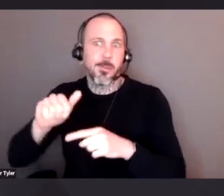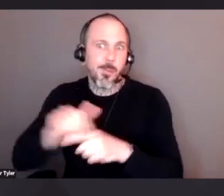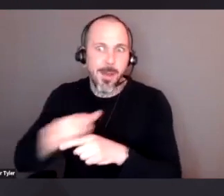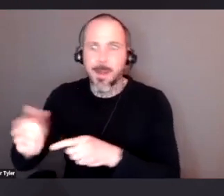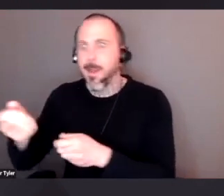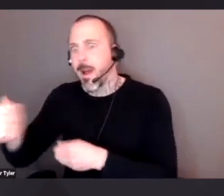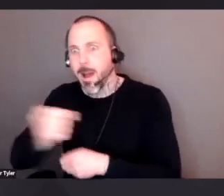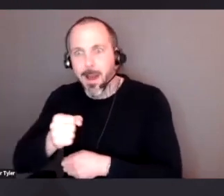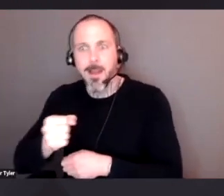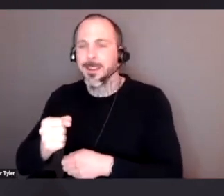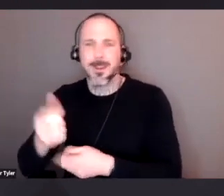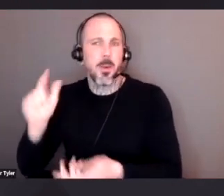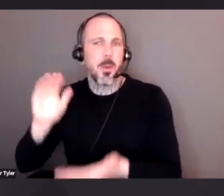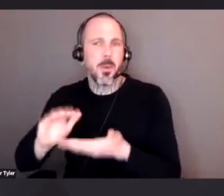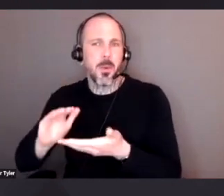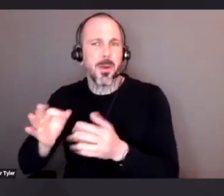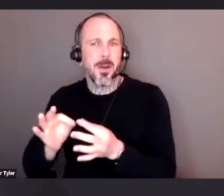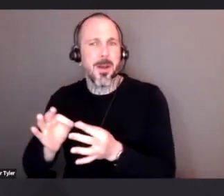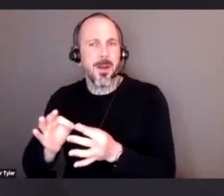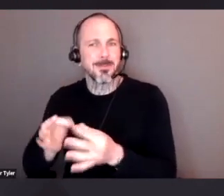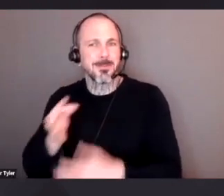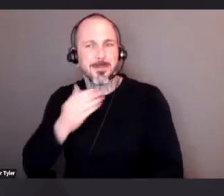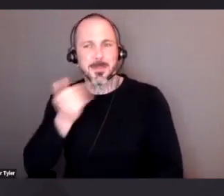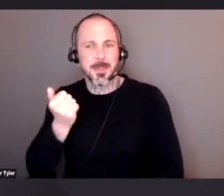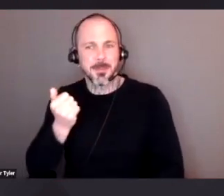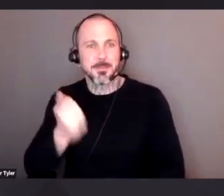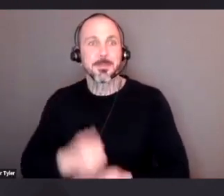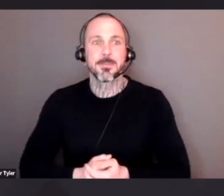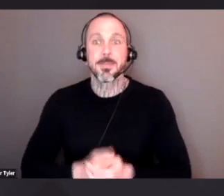For example, many studies like the DuPont study demonstrate